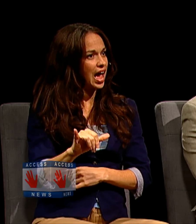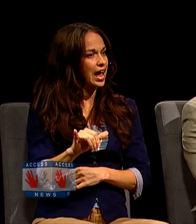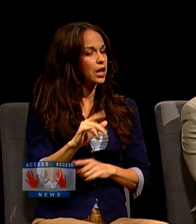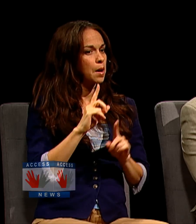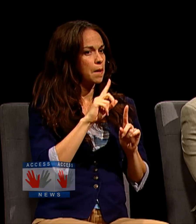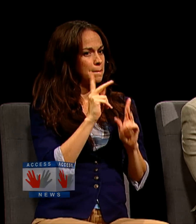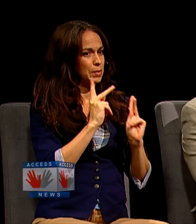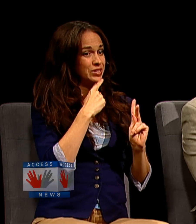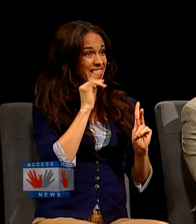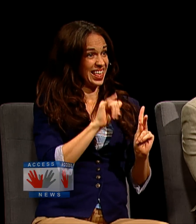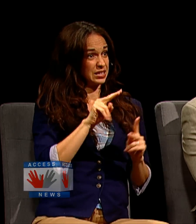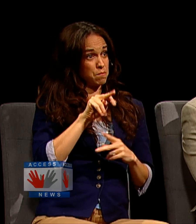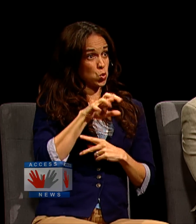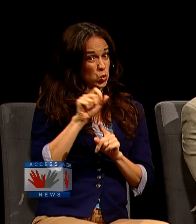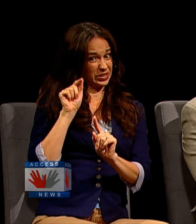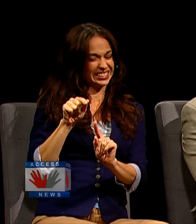news.